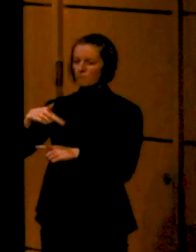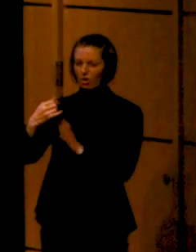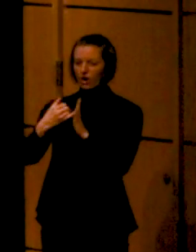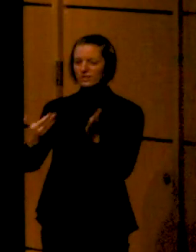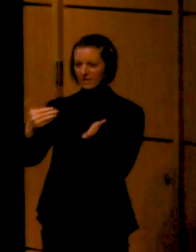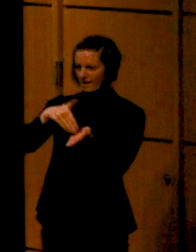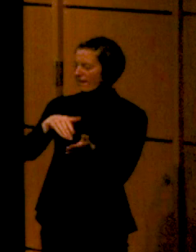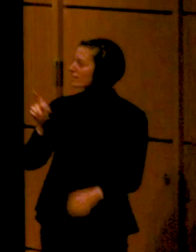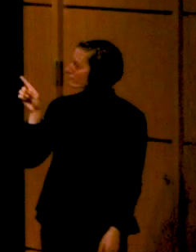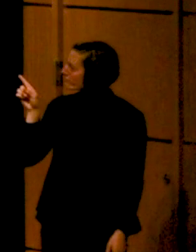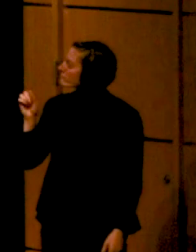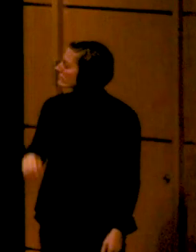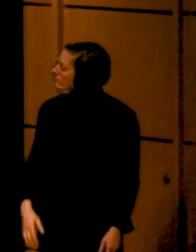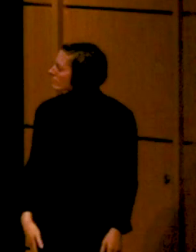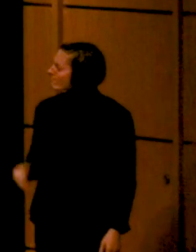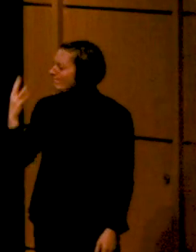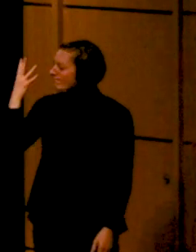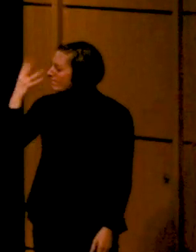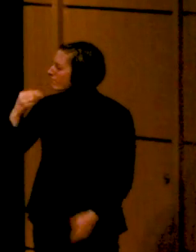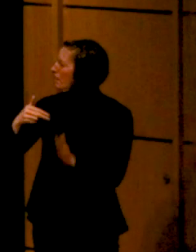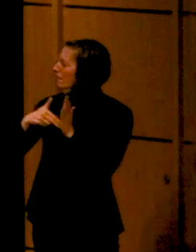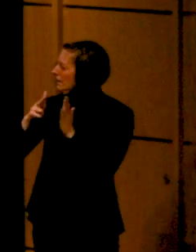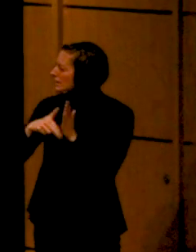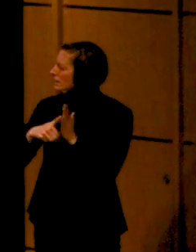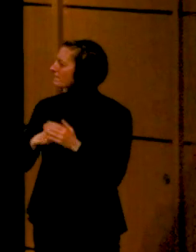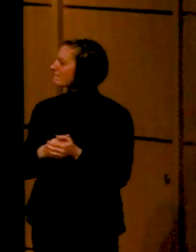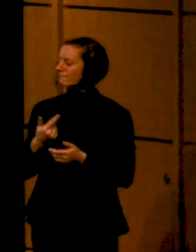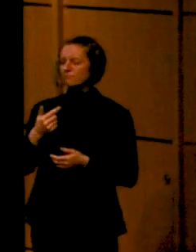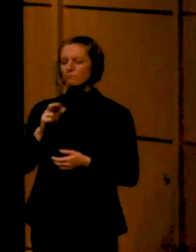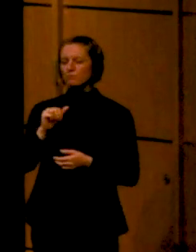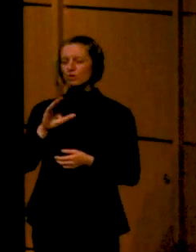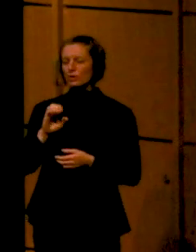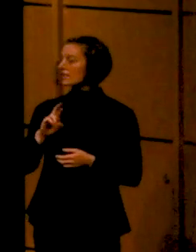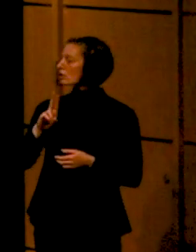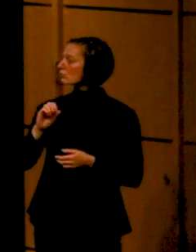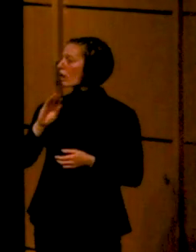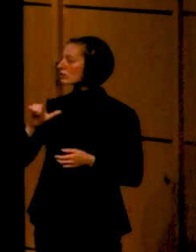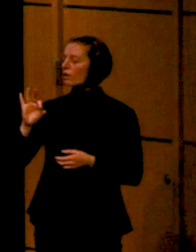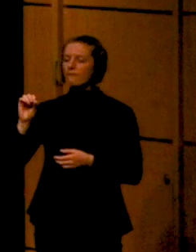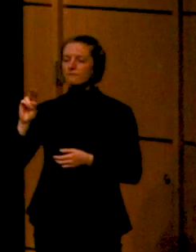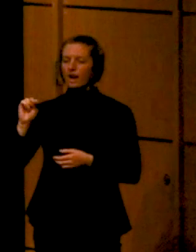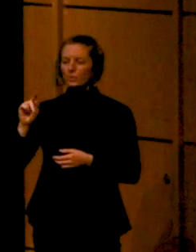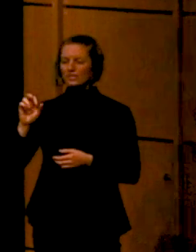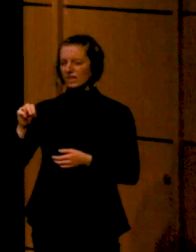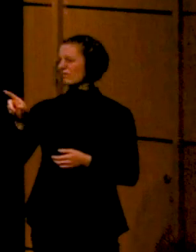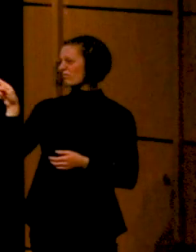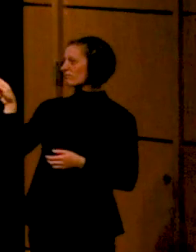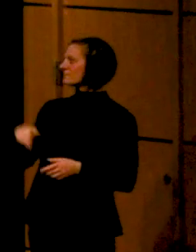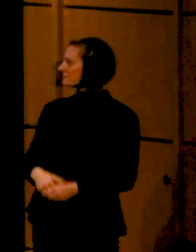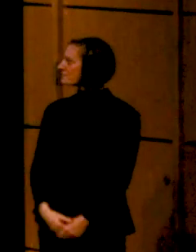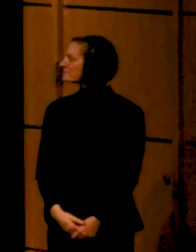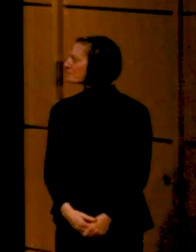and this is just an exquisite painting by Grace Russell Fountain.